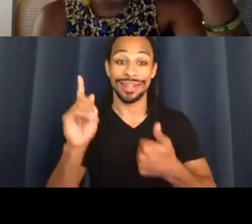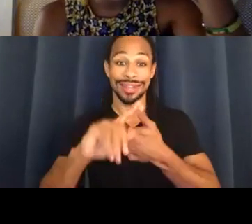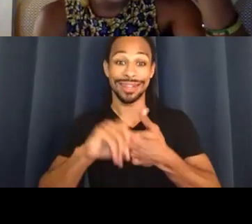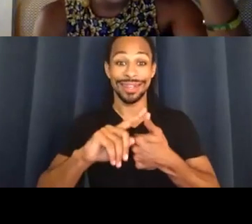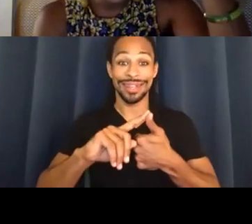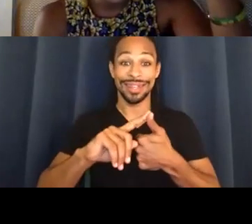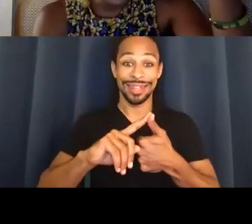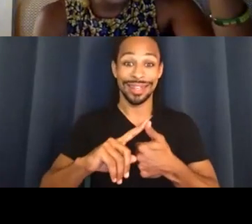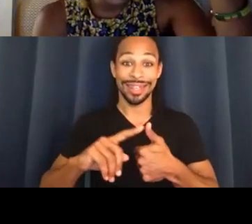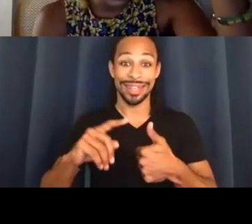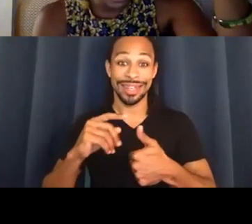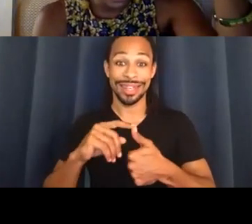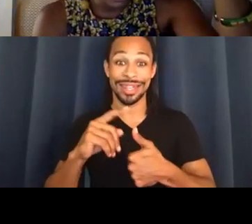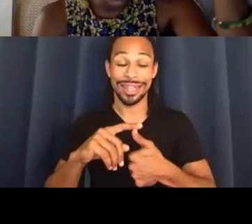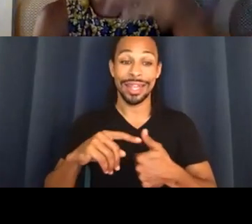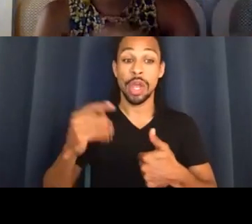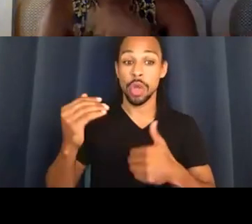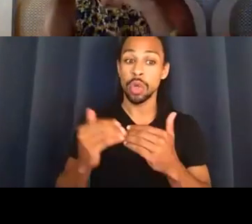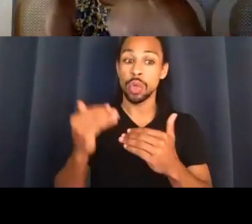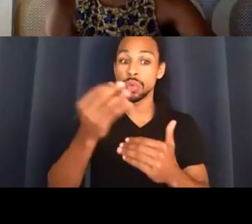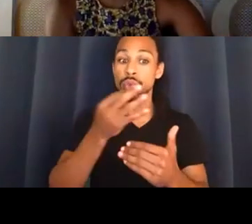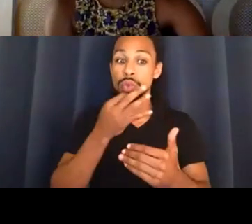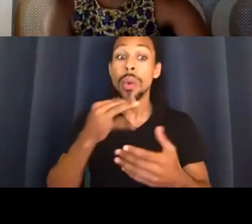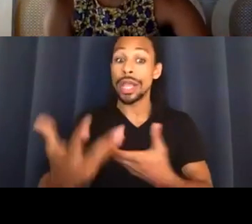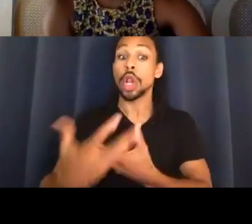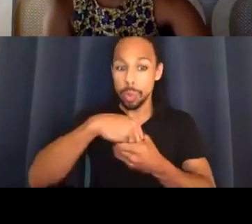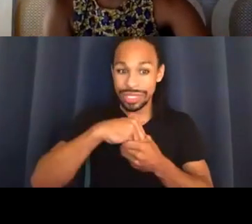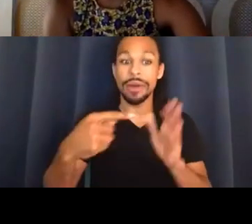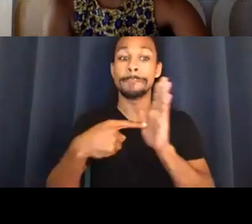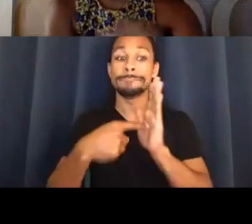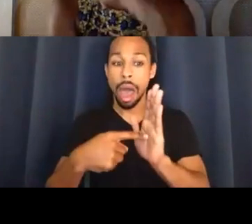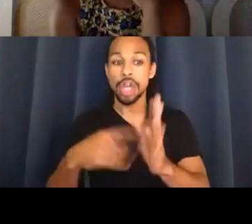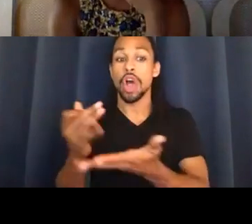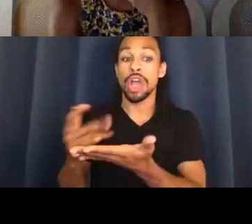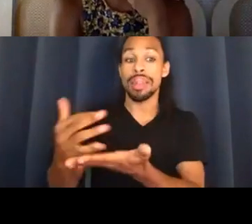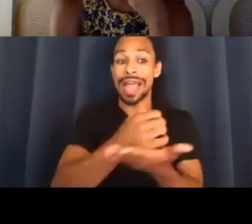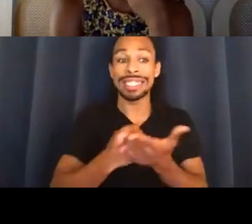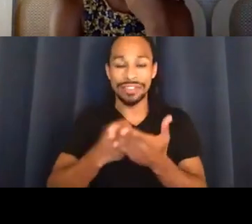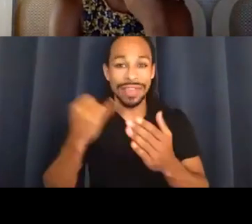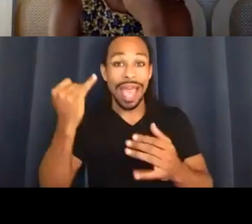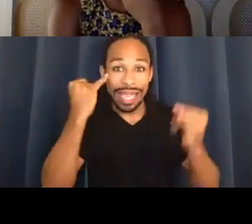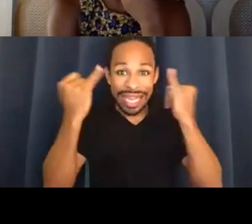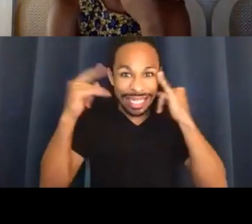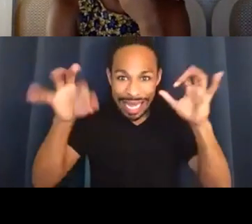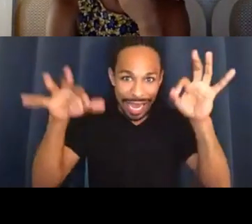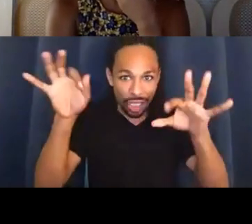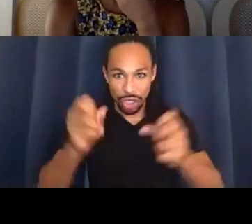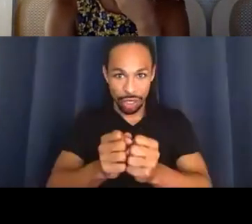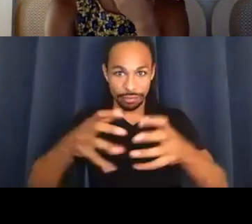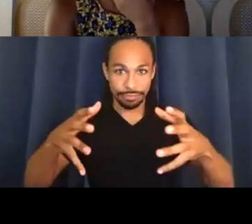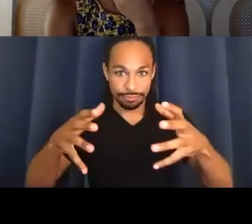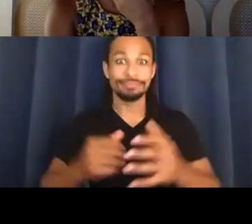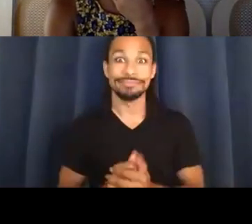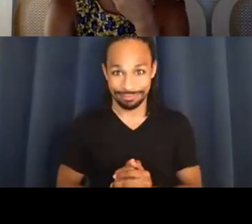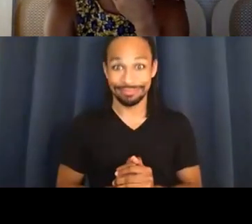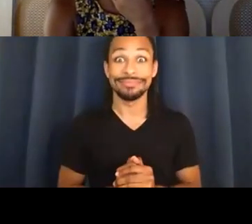models, collective ideation. >> CANDACE THOMPSON-ZACHERY: Nice.